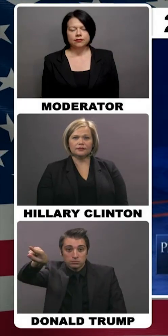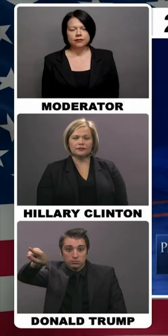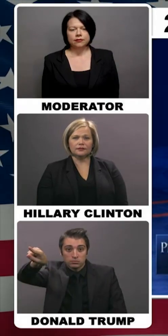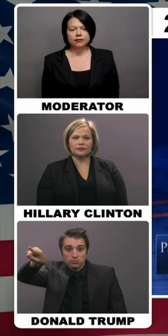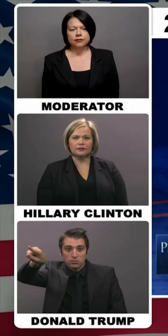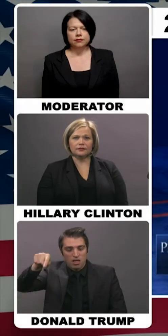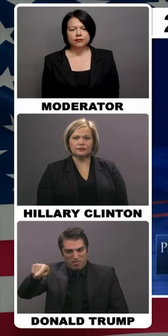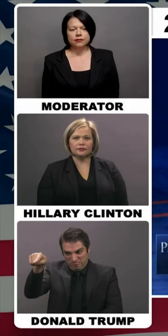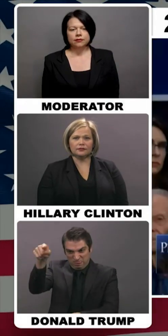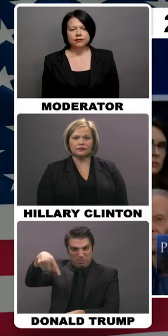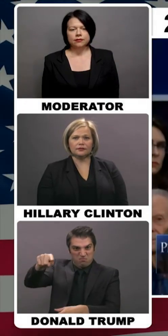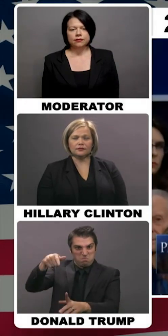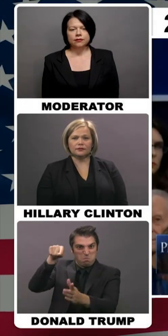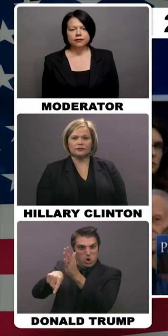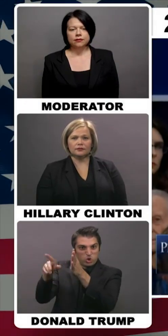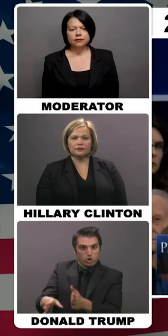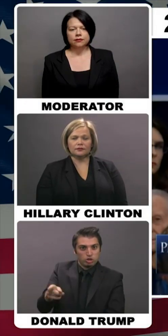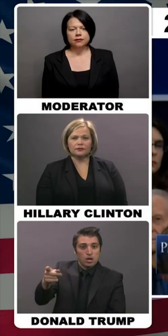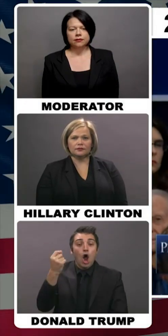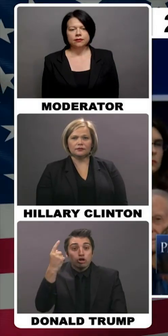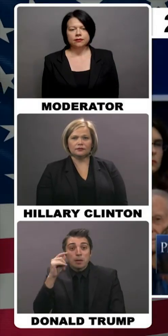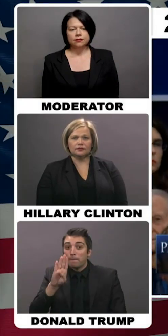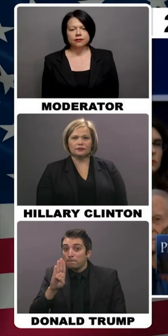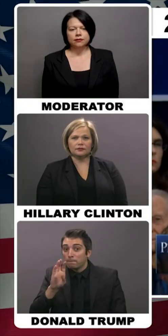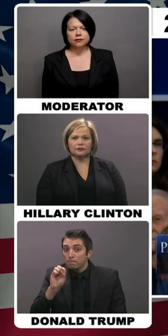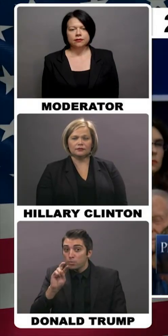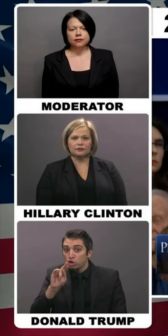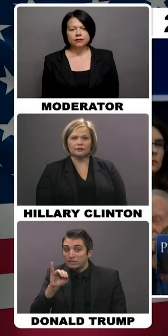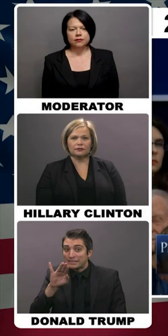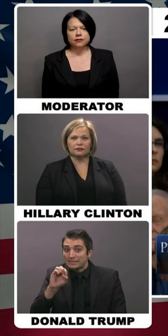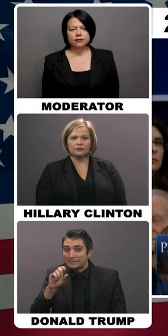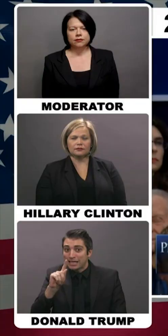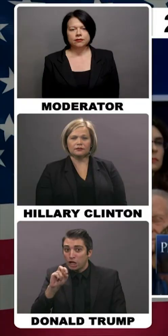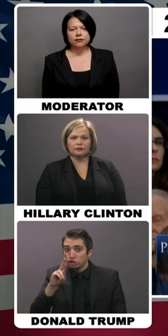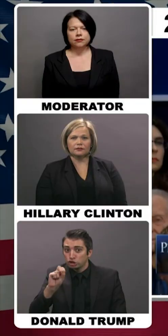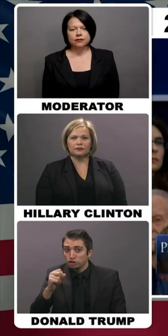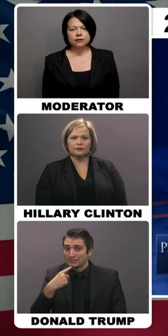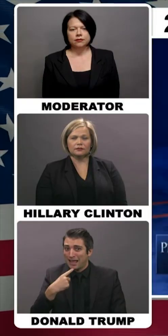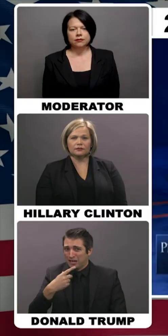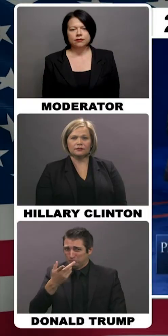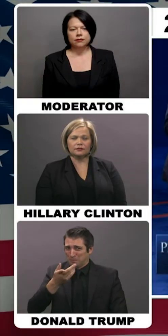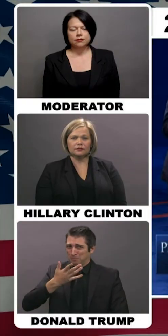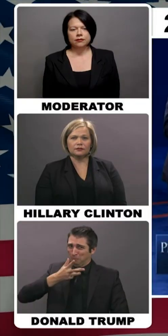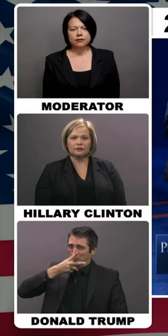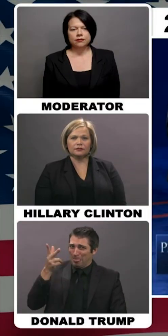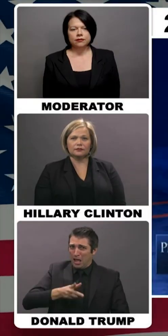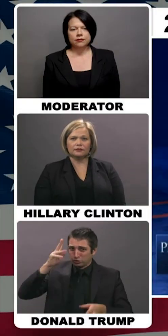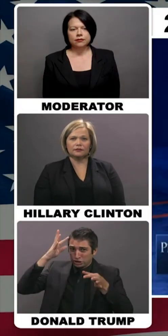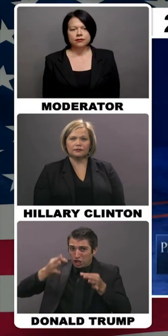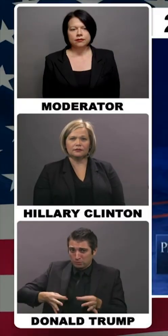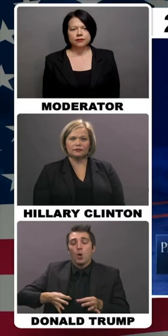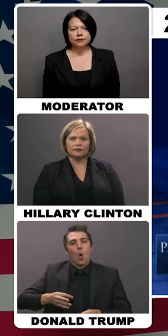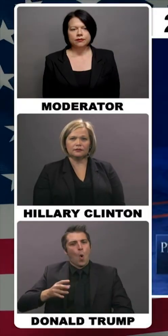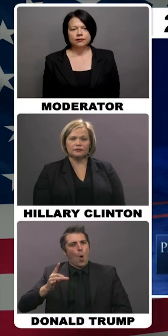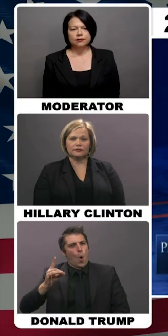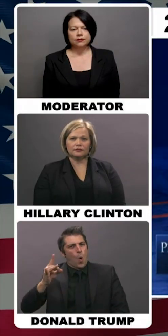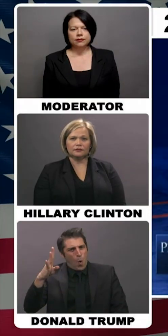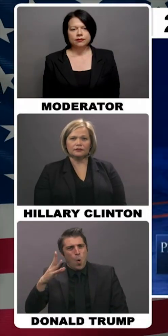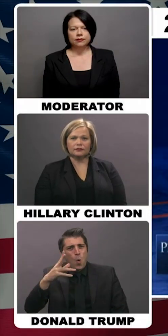when Bernie Sanders said she had bad judgment, she has really bad judgment because we are letting people into this country that are gonna cause problems